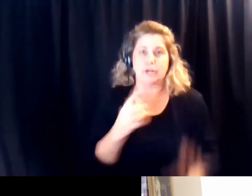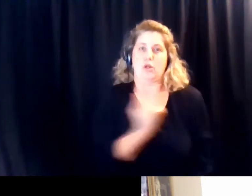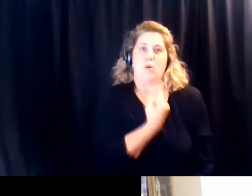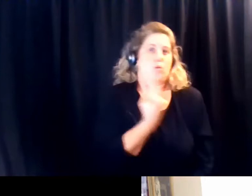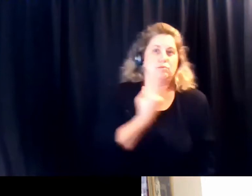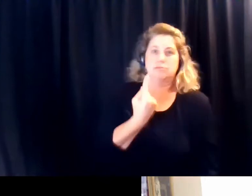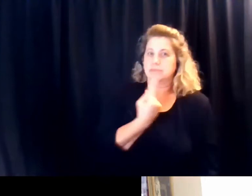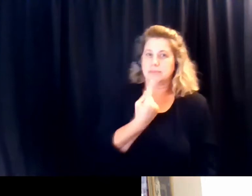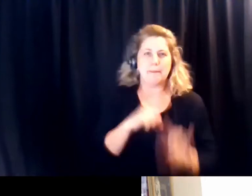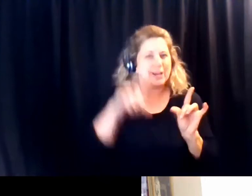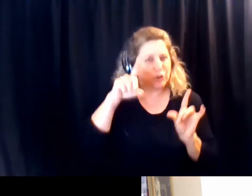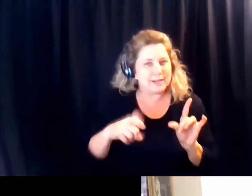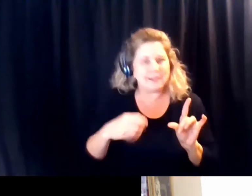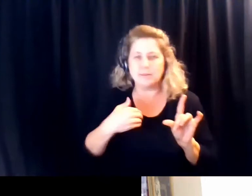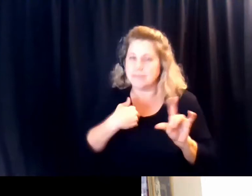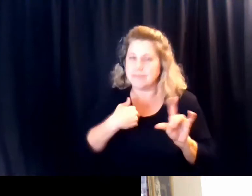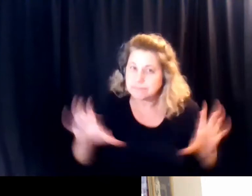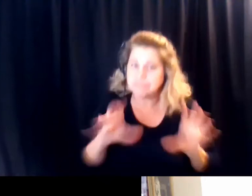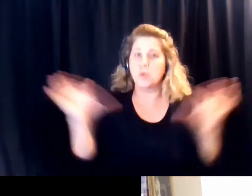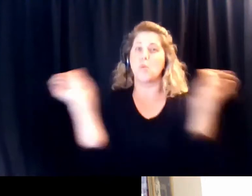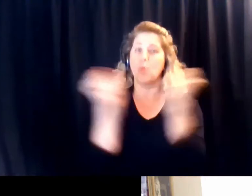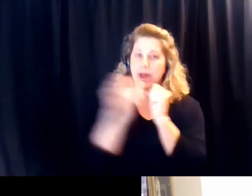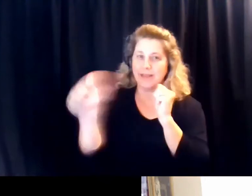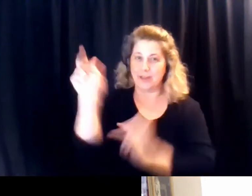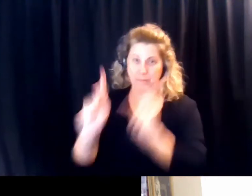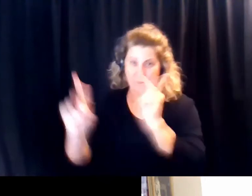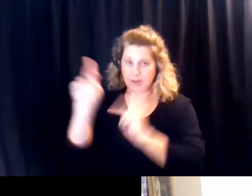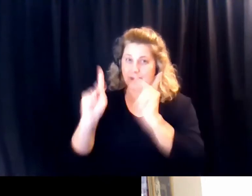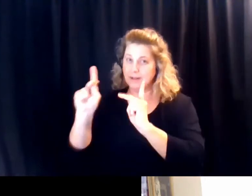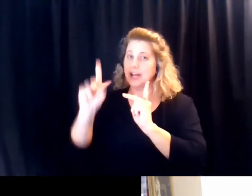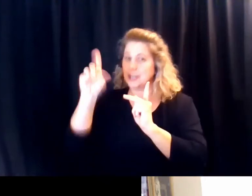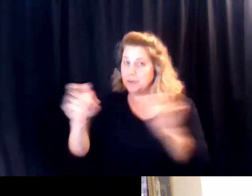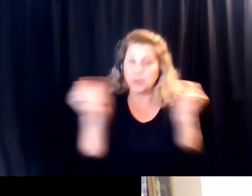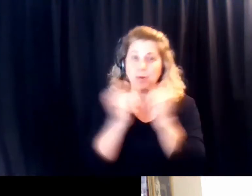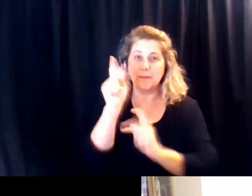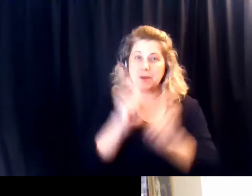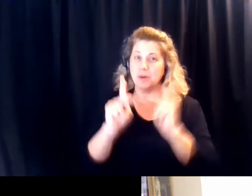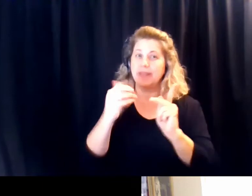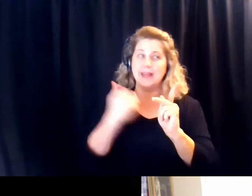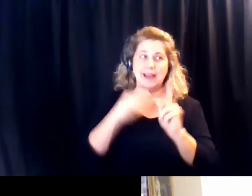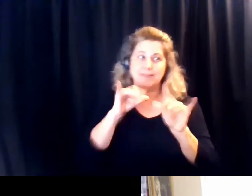Judith Heumann: Because the high schools weren't accessible. And so my mom and other moms in my school and other parts of this city.